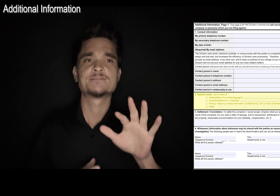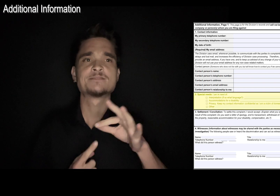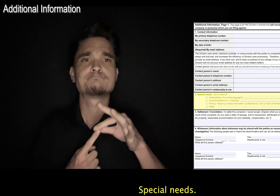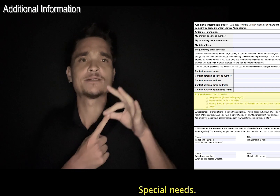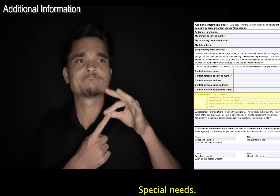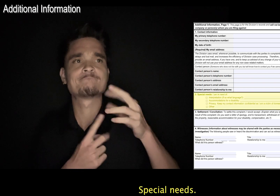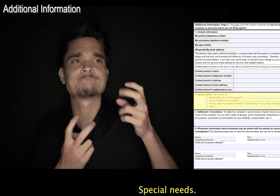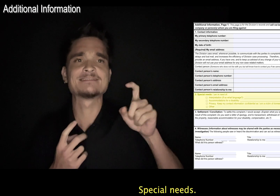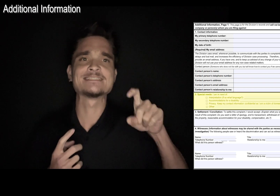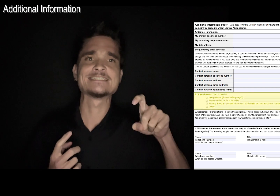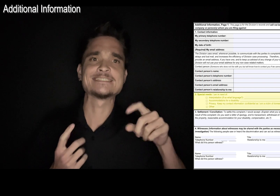Special needs.